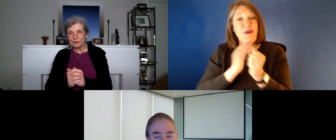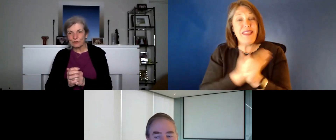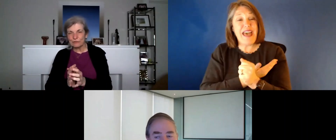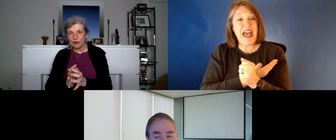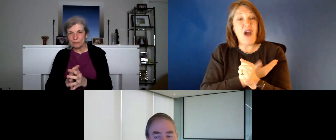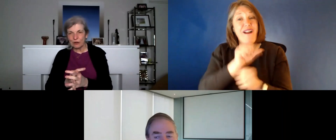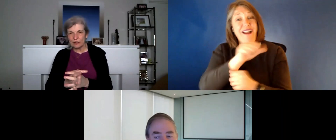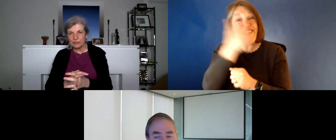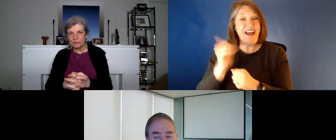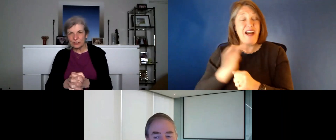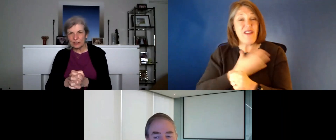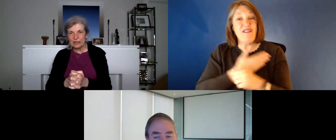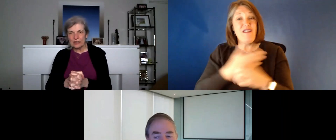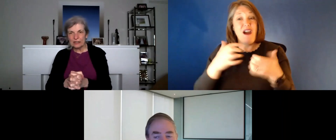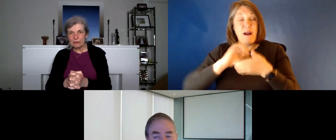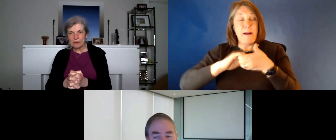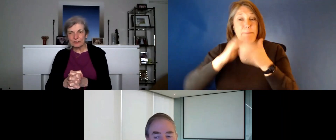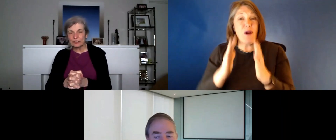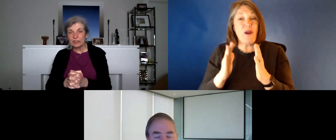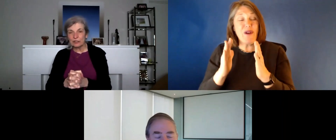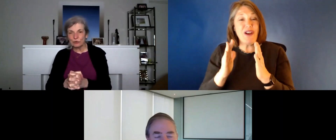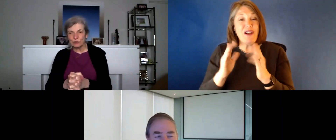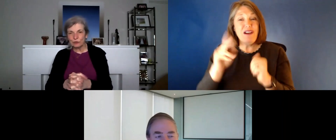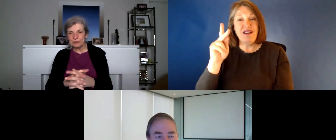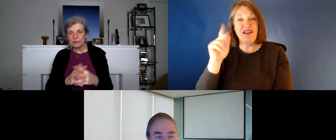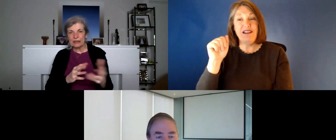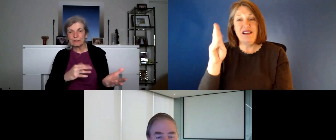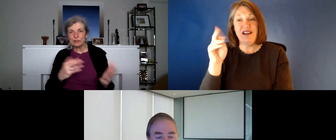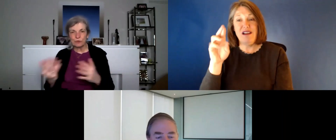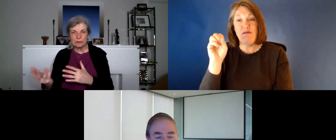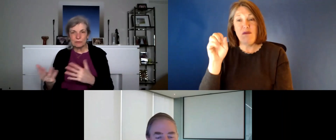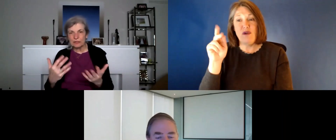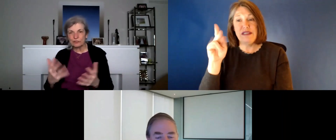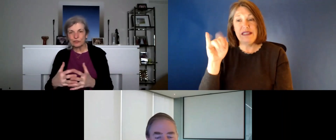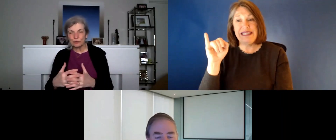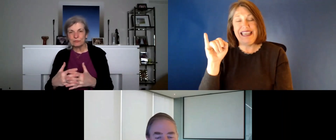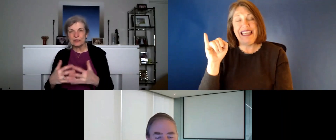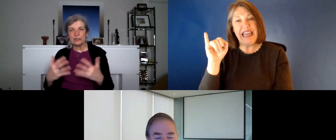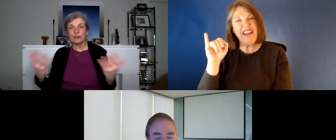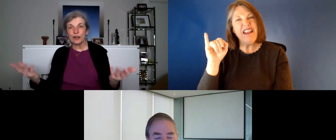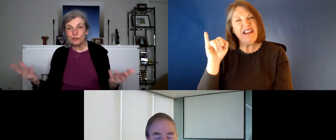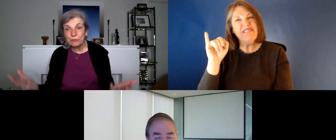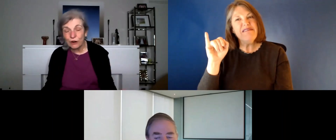of our partners, Ka'borski. 06:19:35 every 20 minutes you will meet another